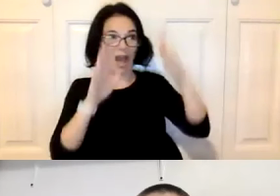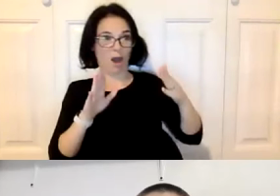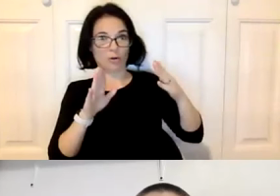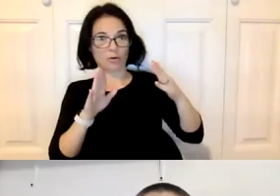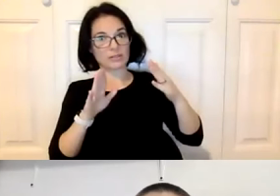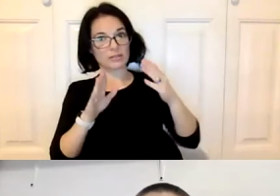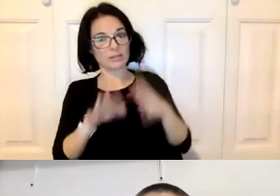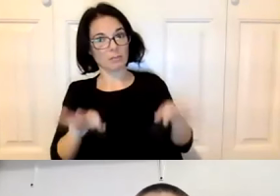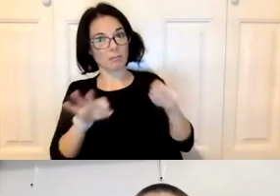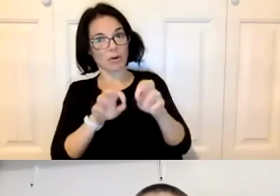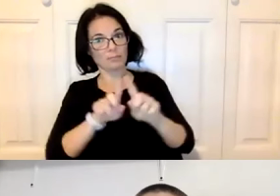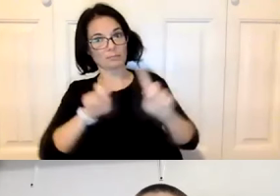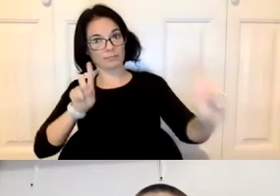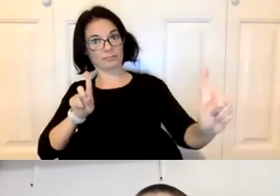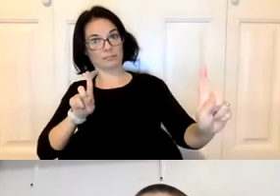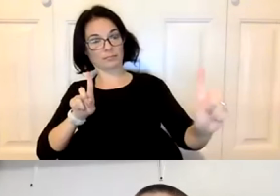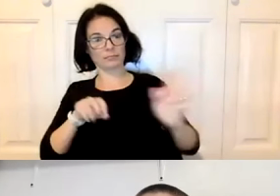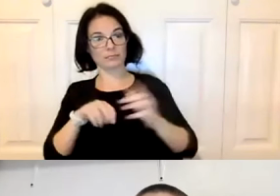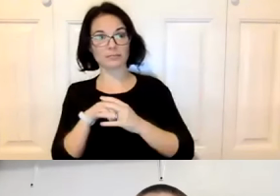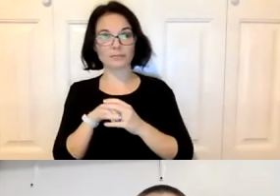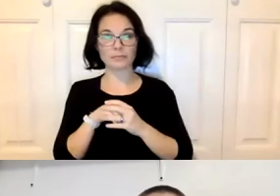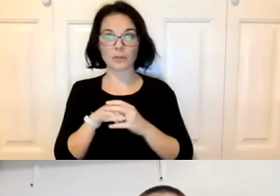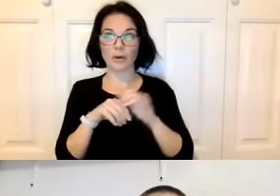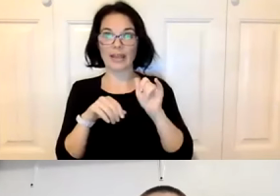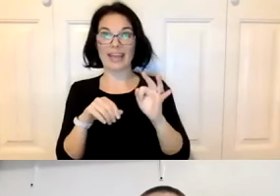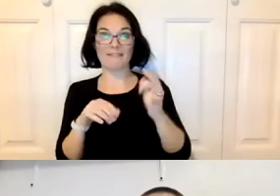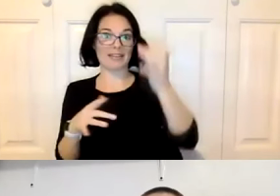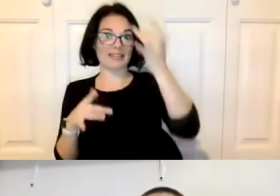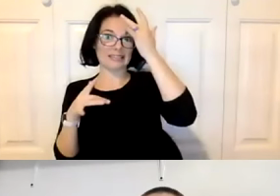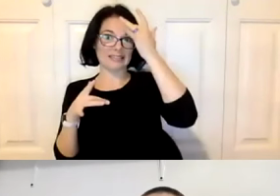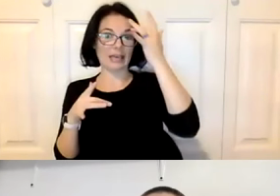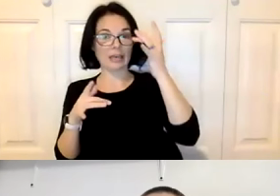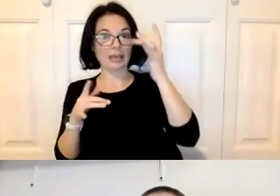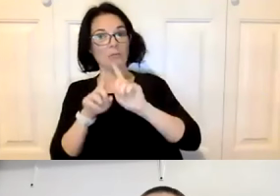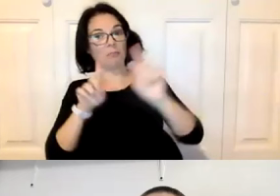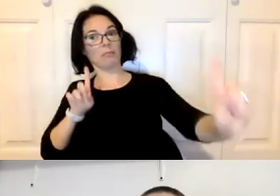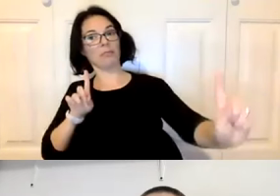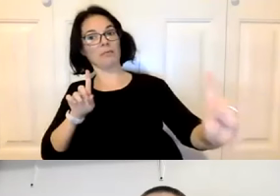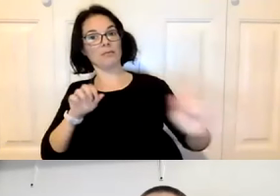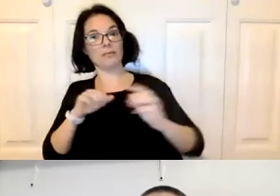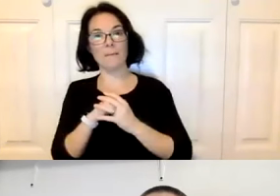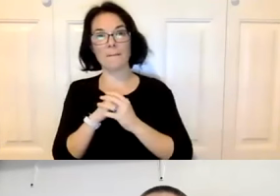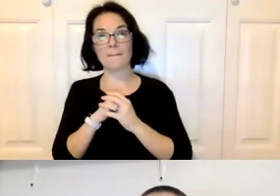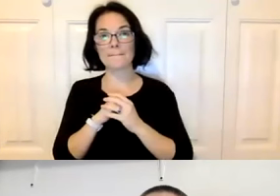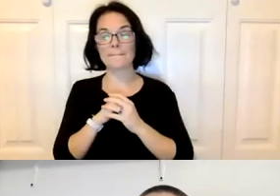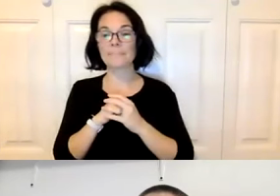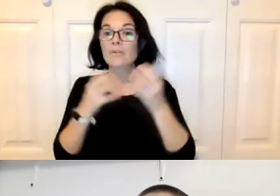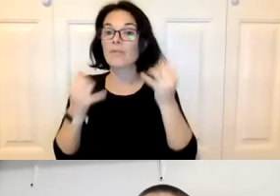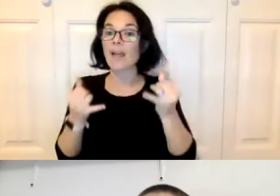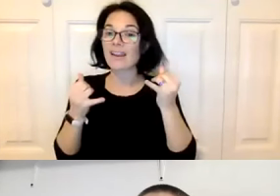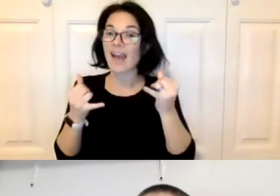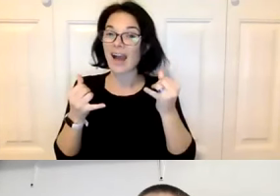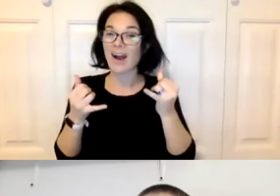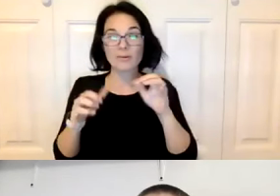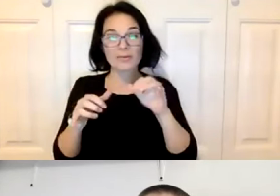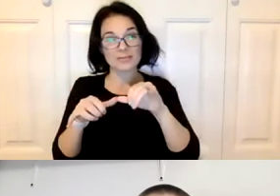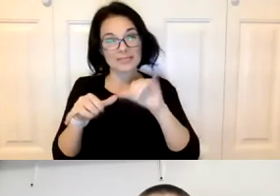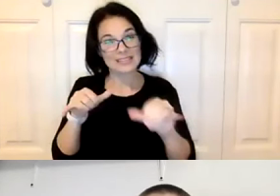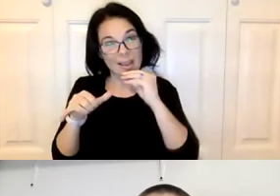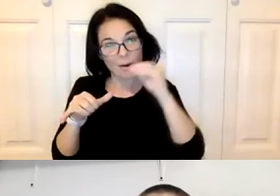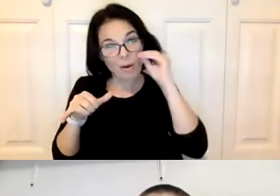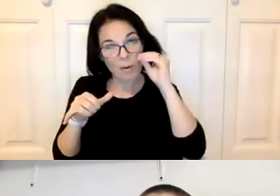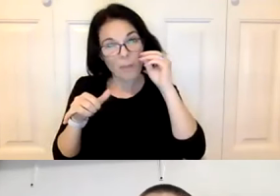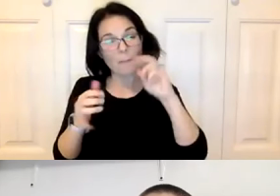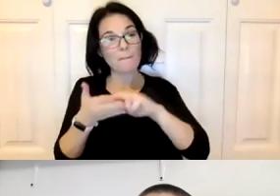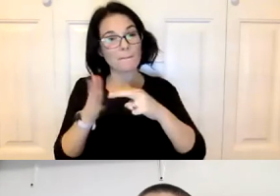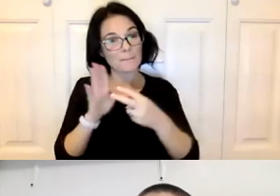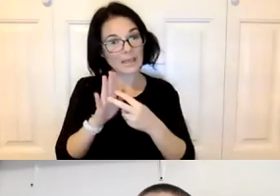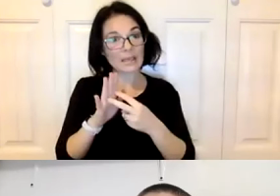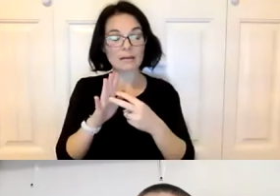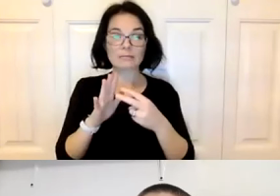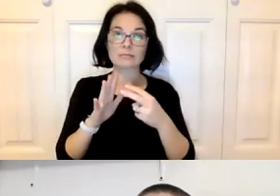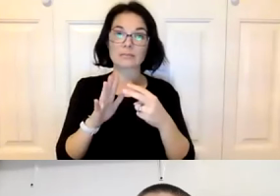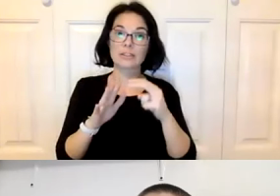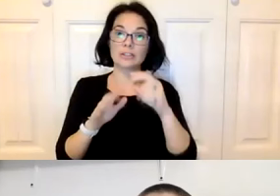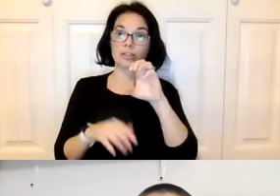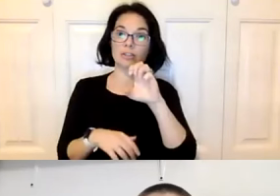The curfew for the County is currently between 10 PM and 5 AM.